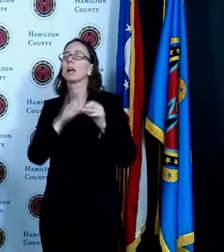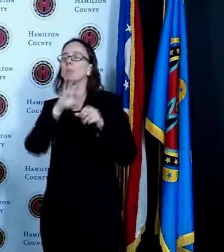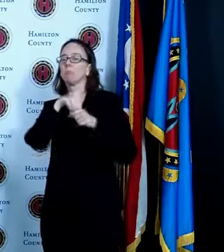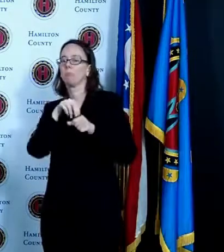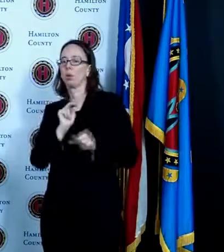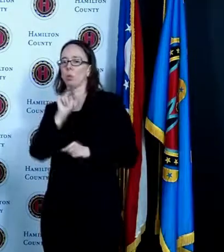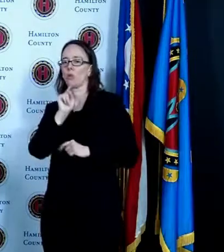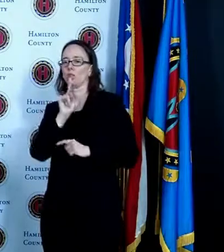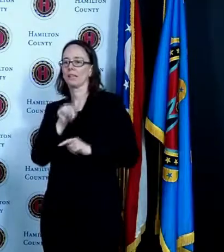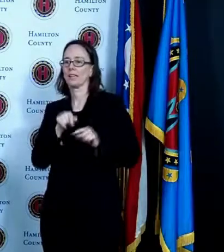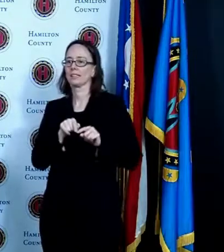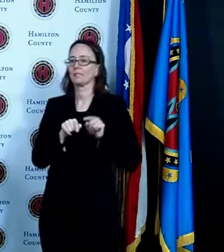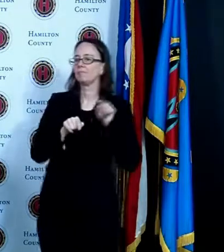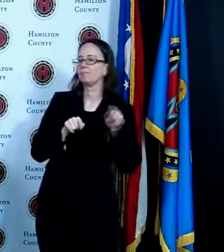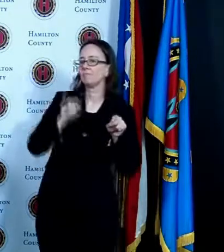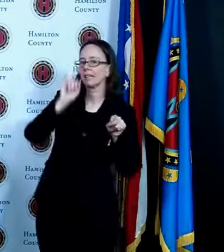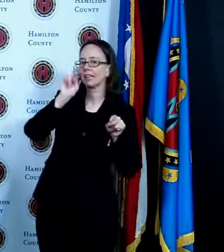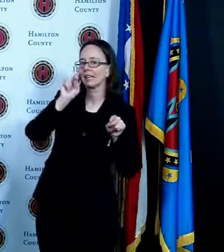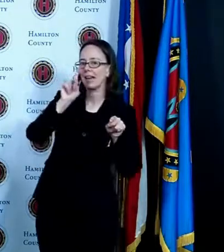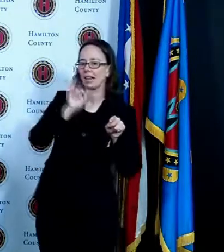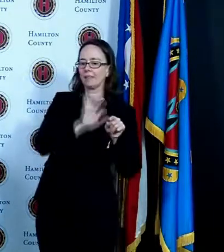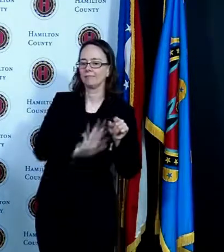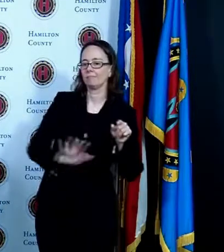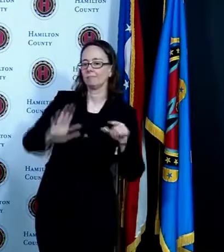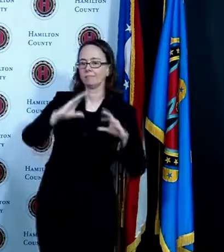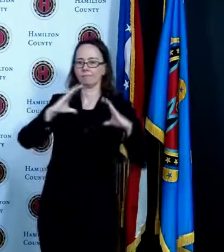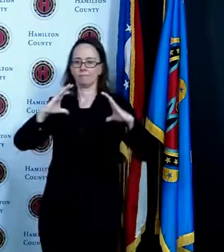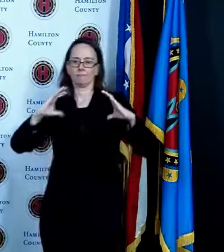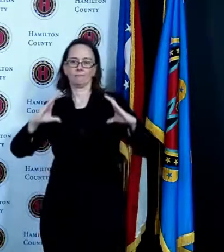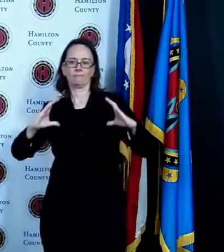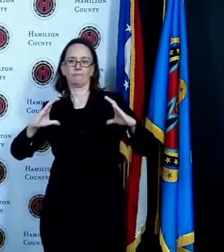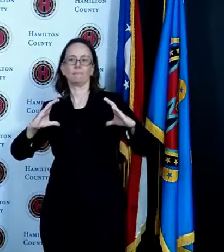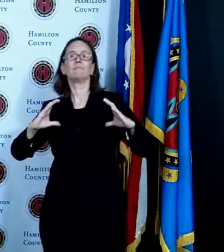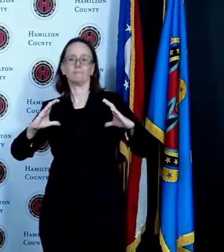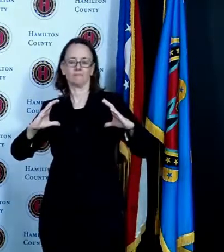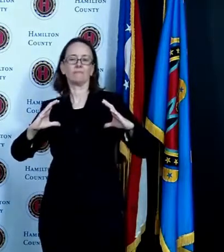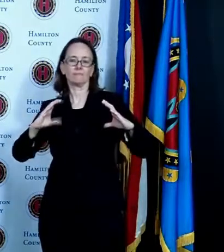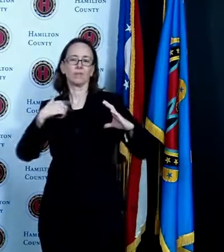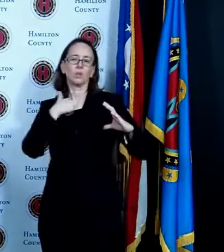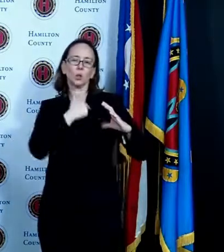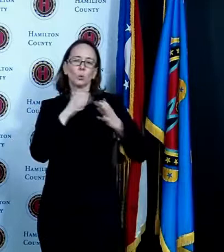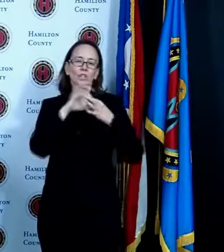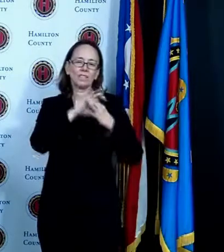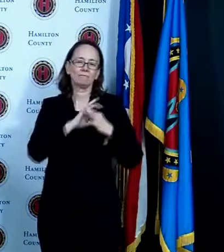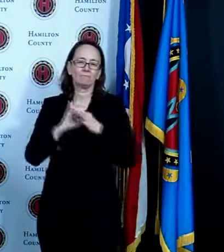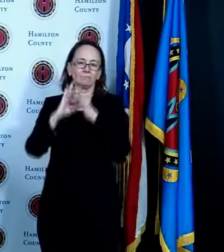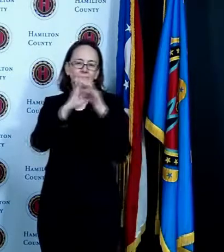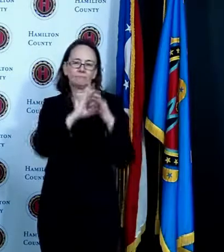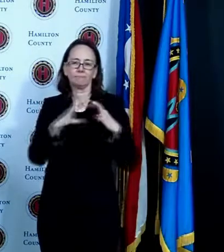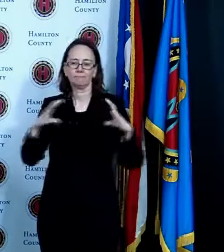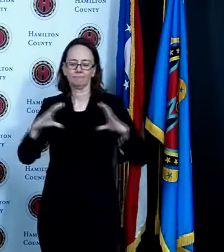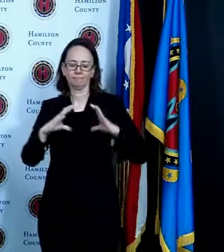our region because we're also connected is a little bit bigger when we're looking at the data so we are going to continue to watch that we also know that